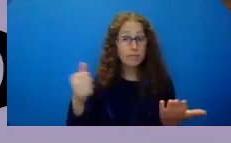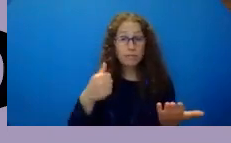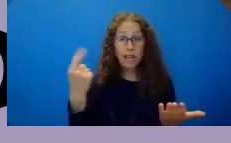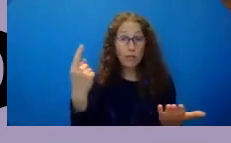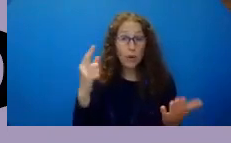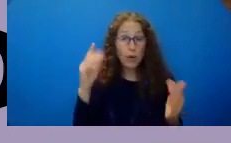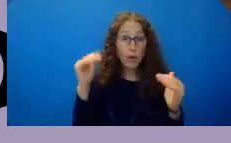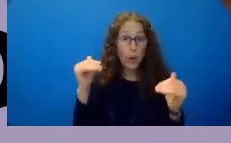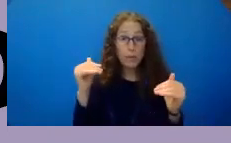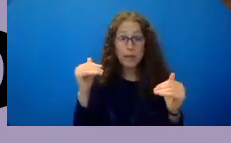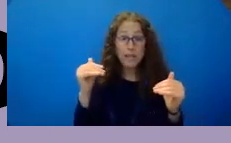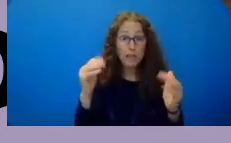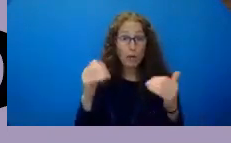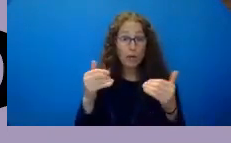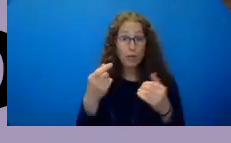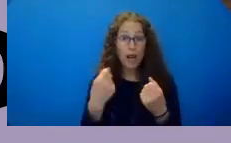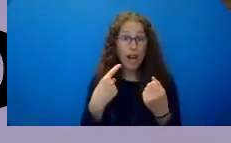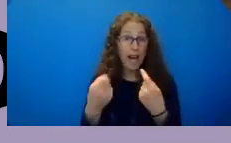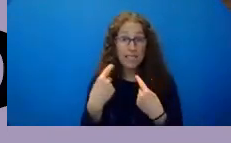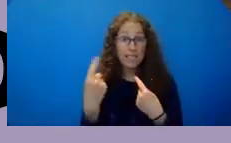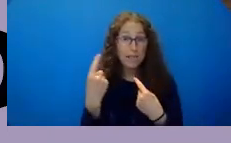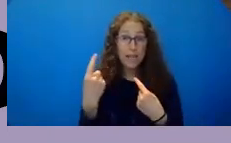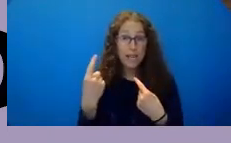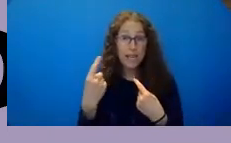I AM NOT SEEING ANY MORE QUESTIONS AT THIS TIME IN THE